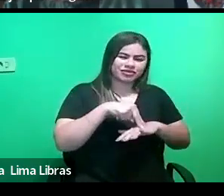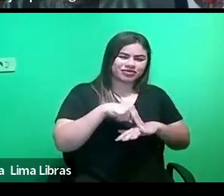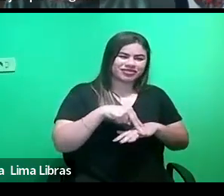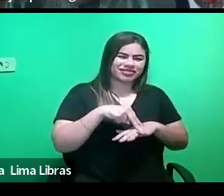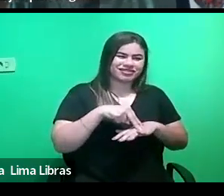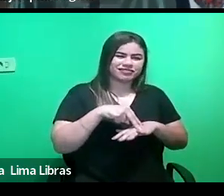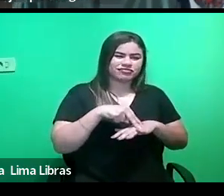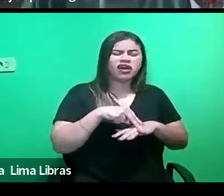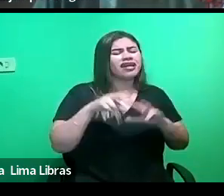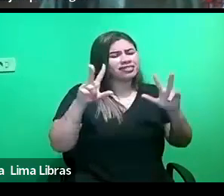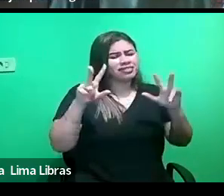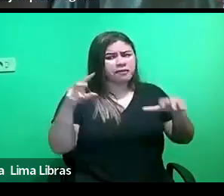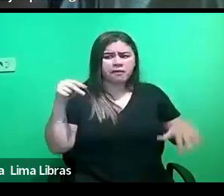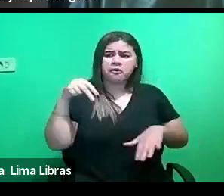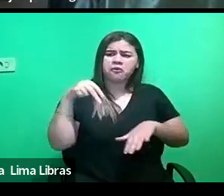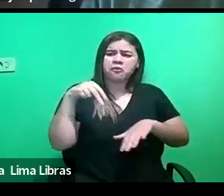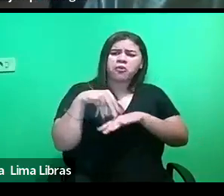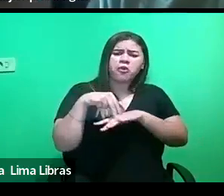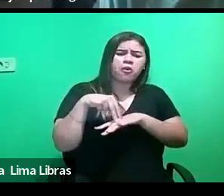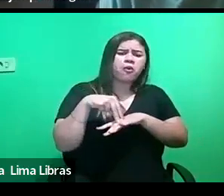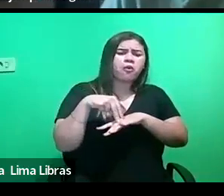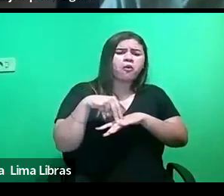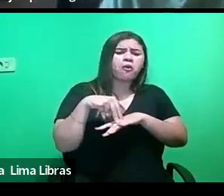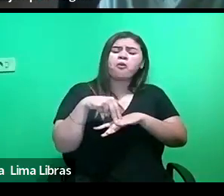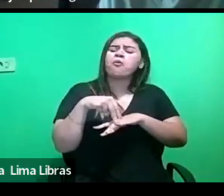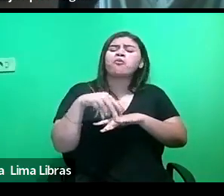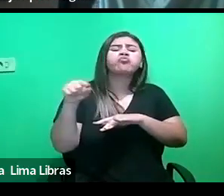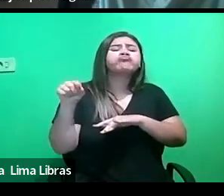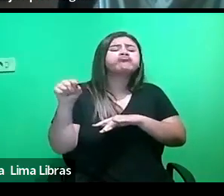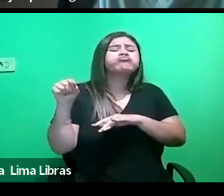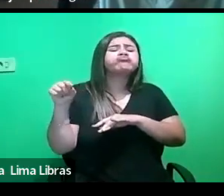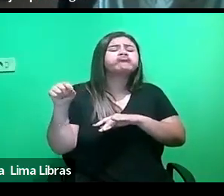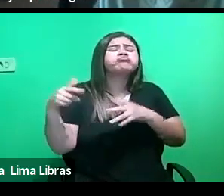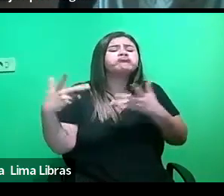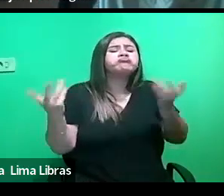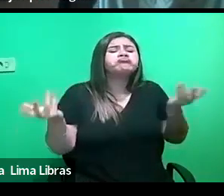*lang*